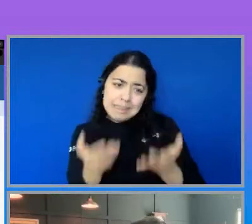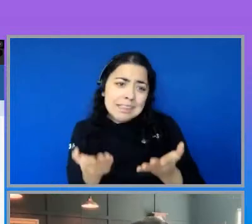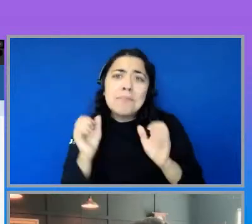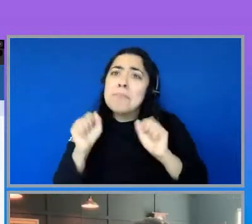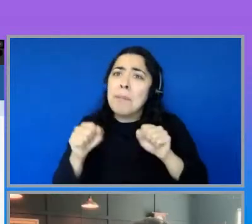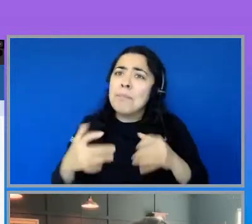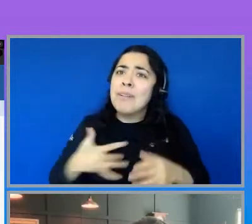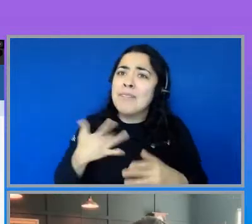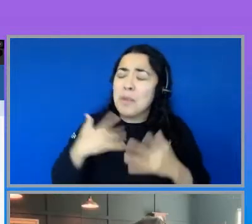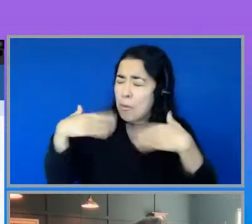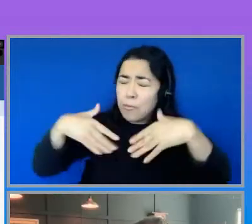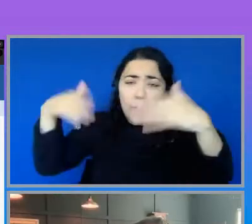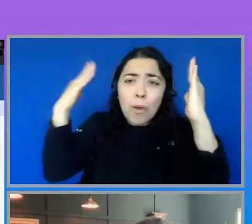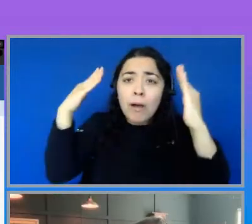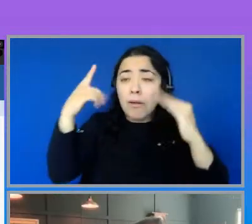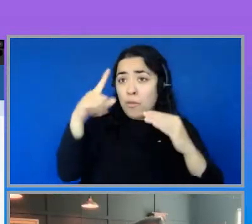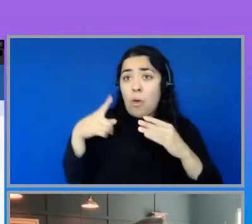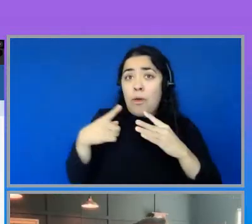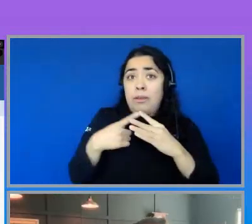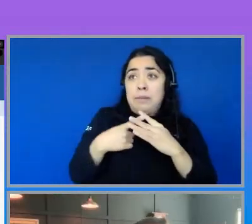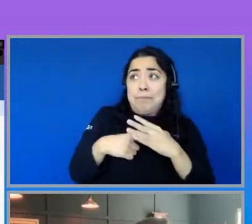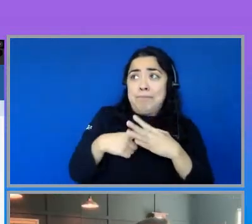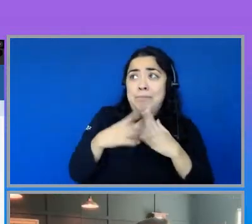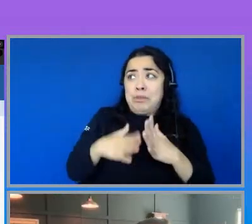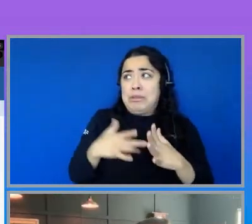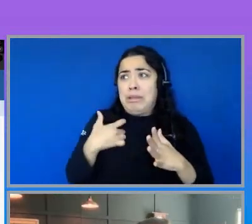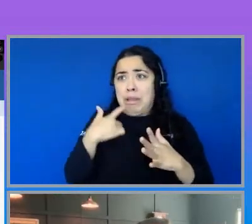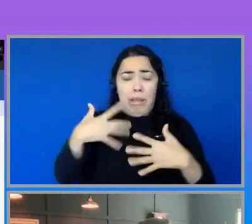overwhelming not just for beginners, but for experts as